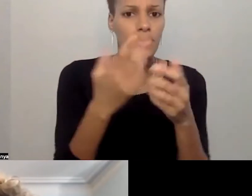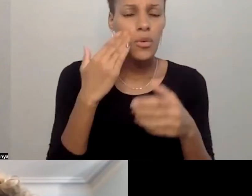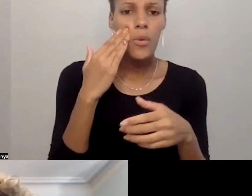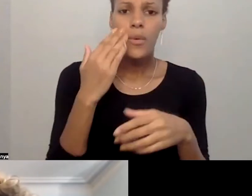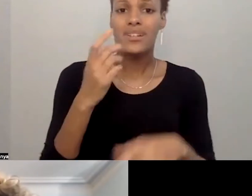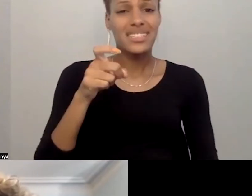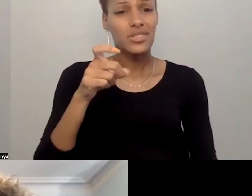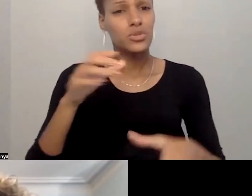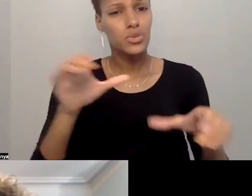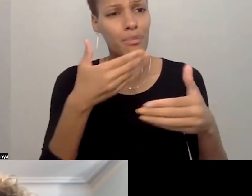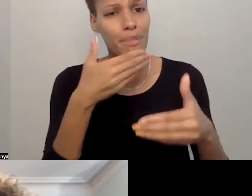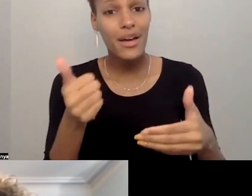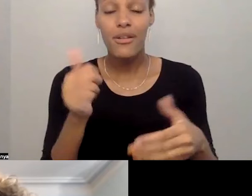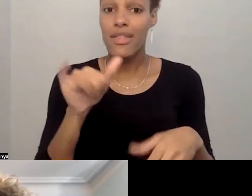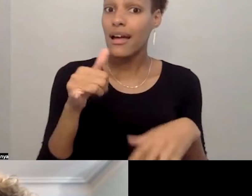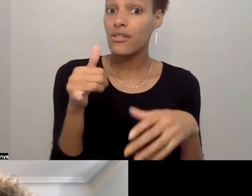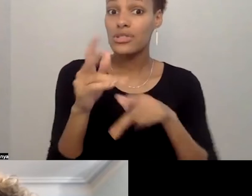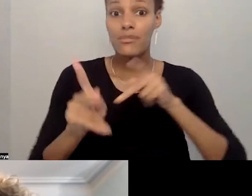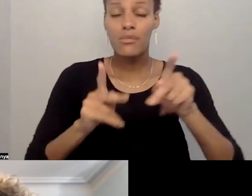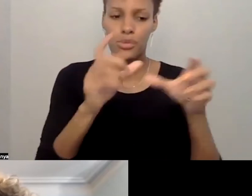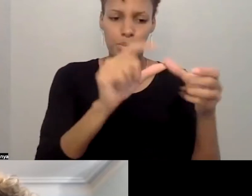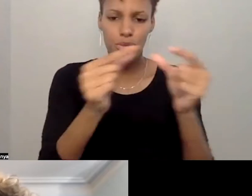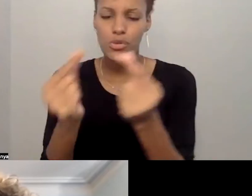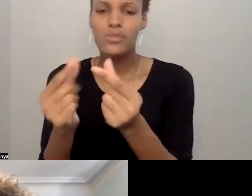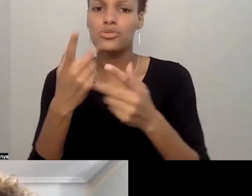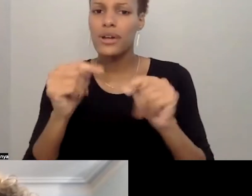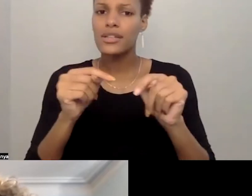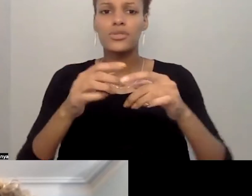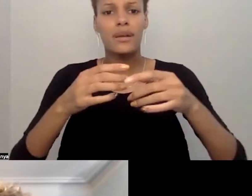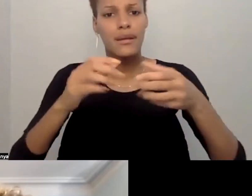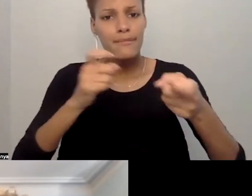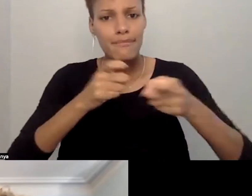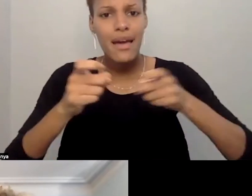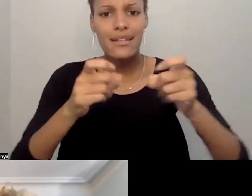better are the ones that are maintaining- helping to maintain the democracy. If we just talk about